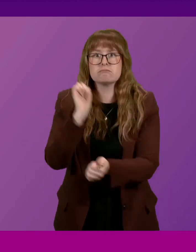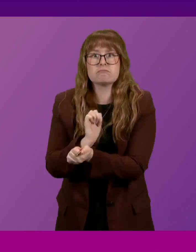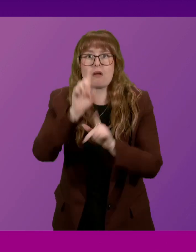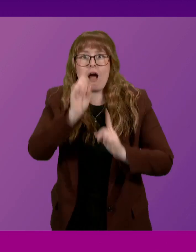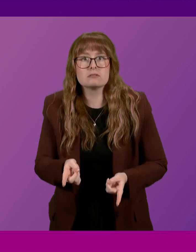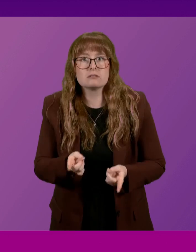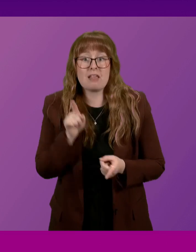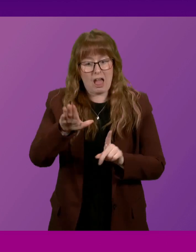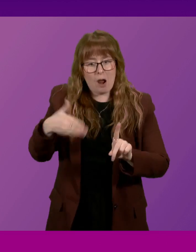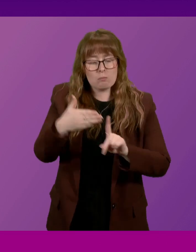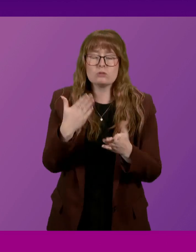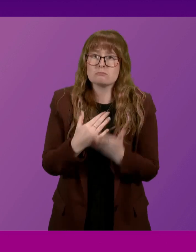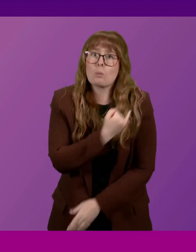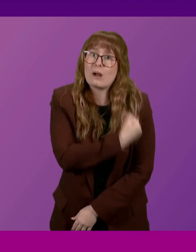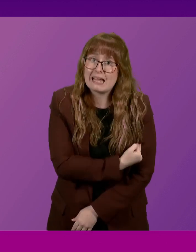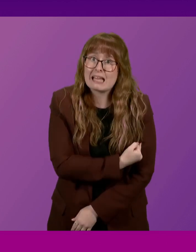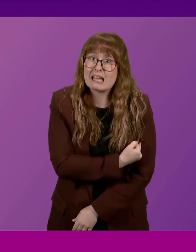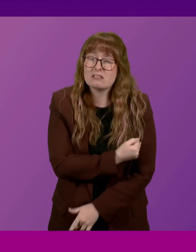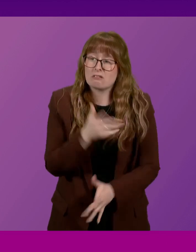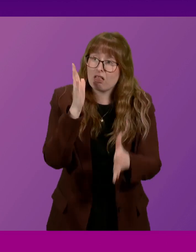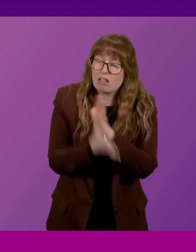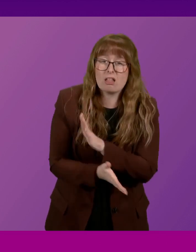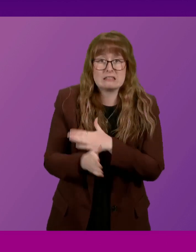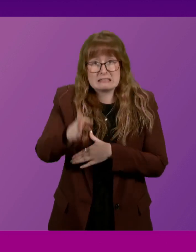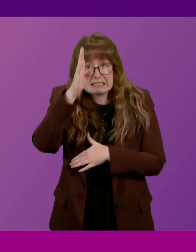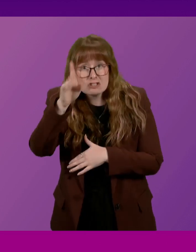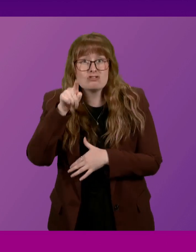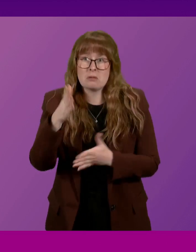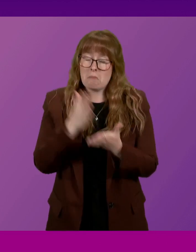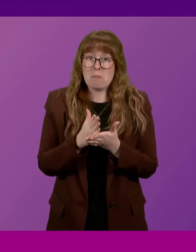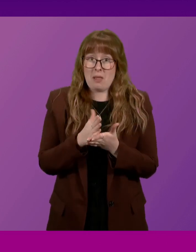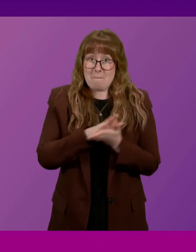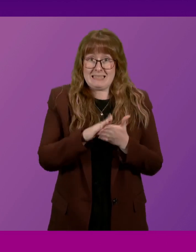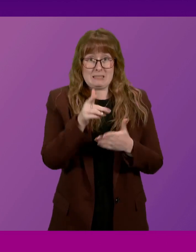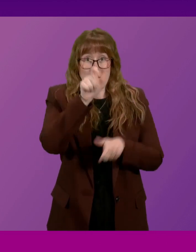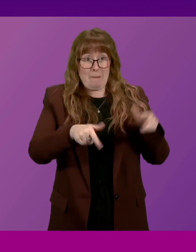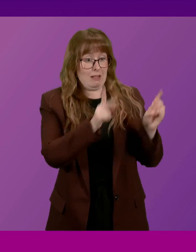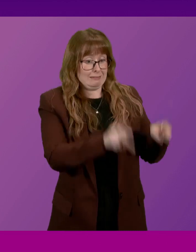That approach is weak, it is reckless and it is costing lives. Is it not time for